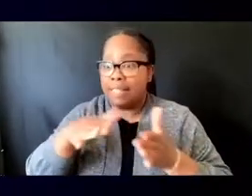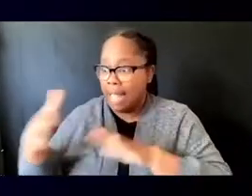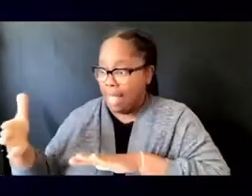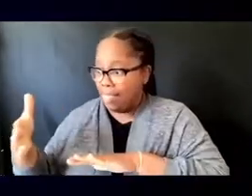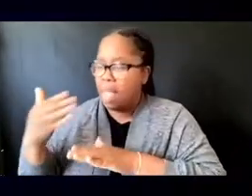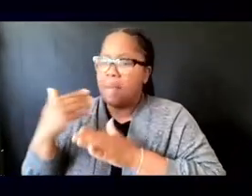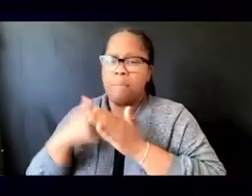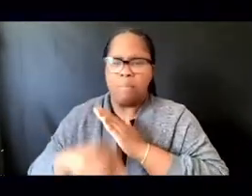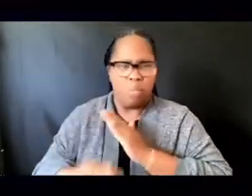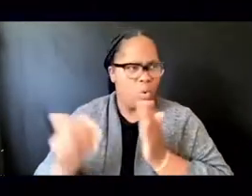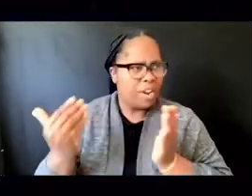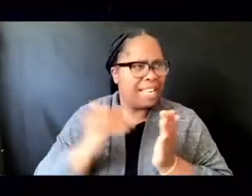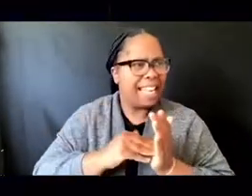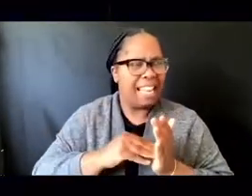we surely ask for your rebirth.